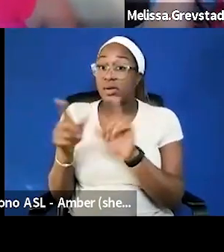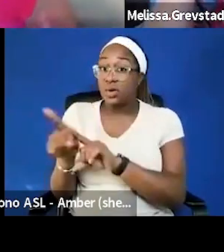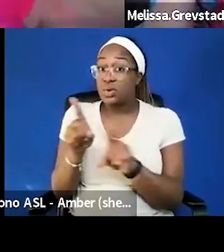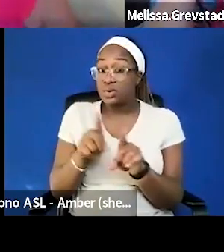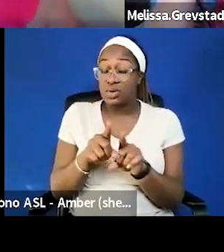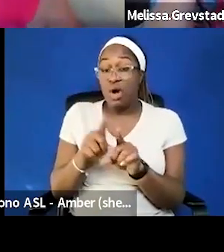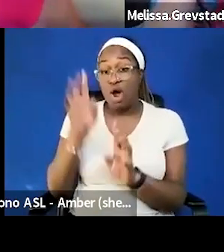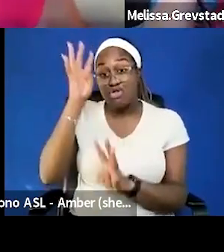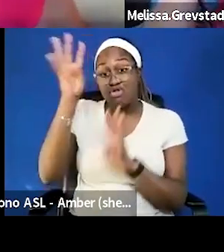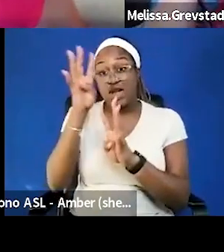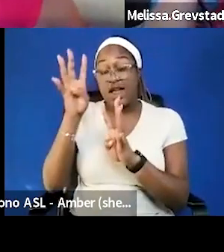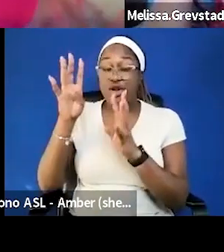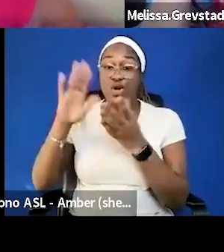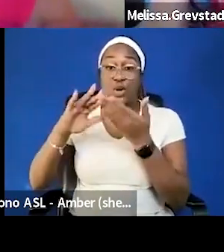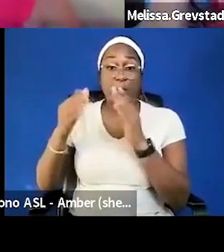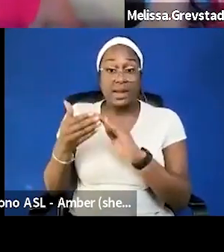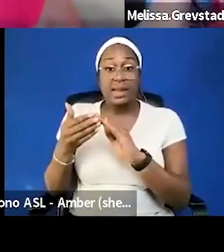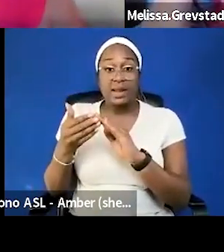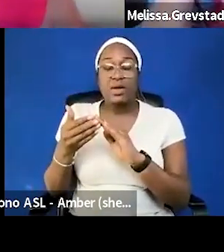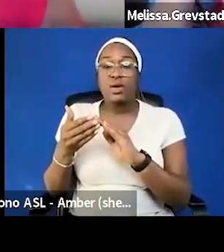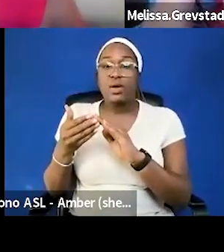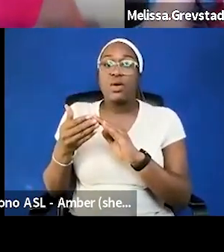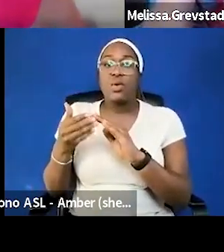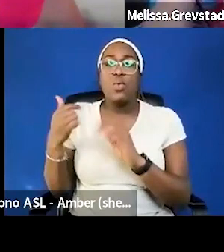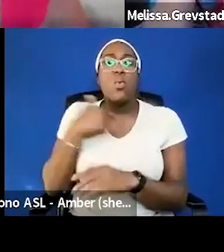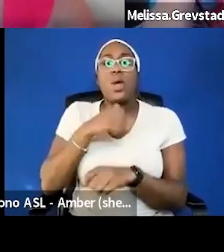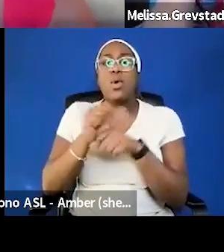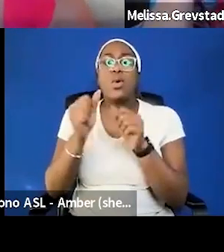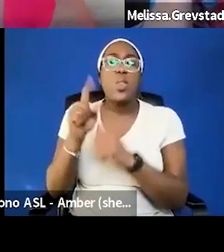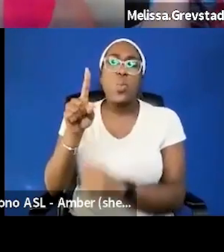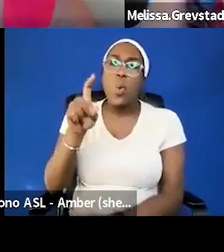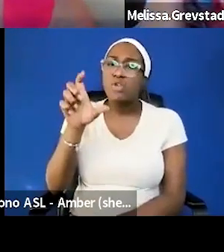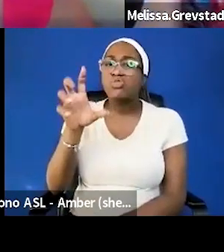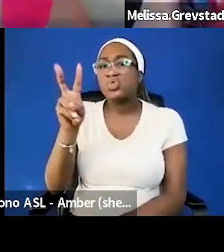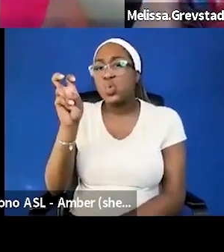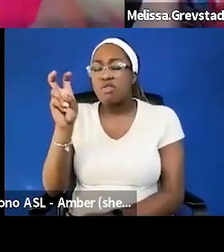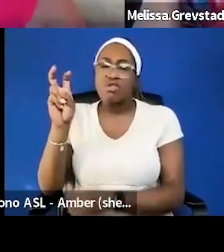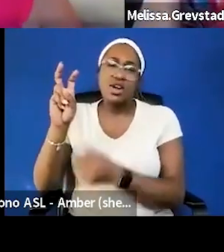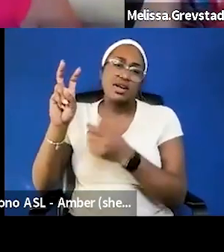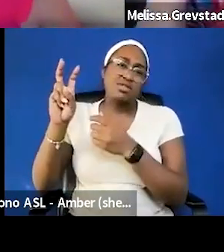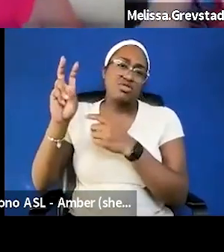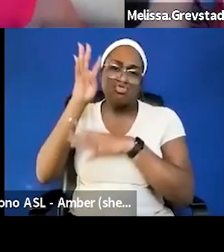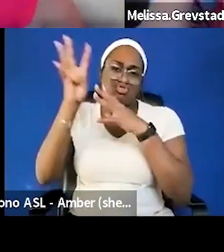the one Dove creator community, we work with hundreds of creators. It's not just the creators we work with for the campaign for XYZ Freedom.